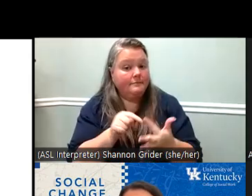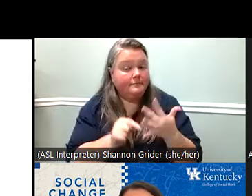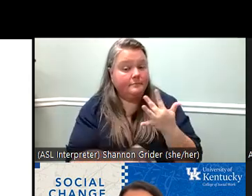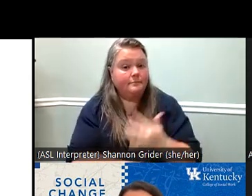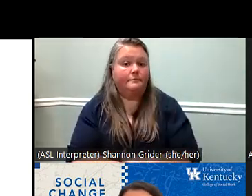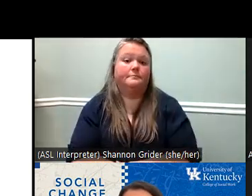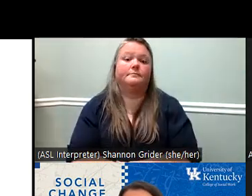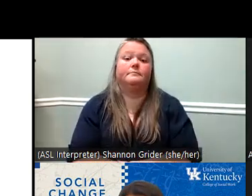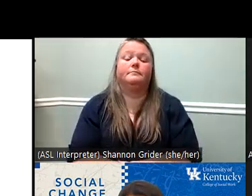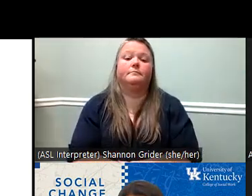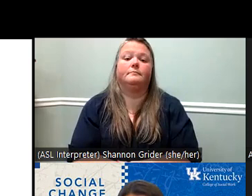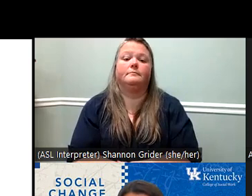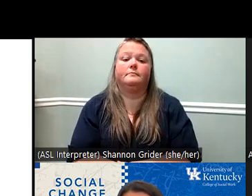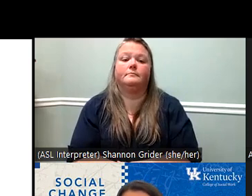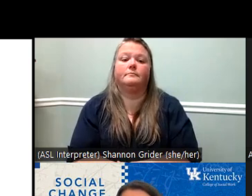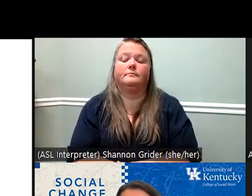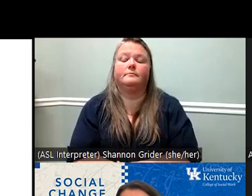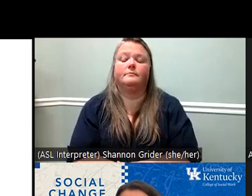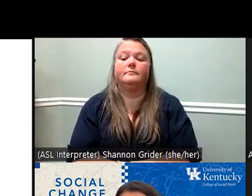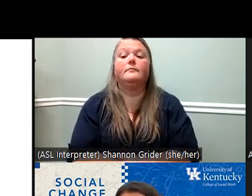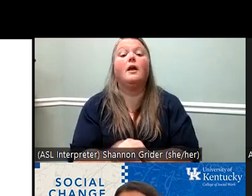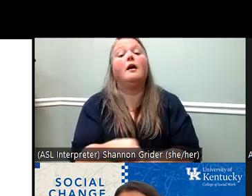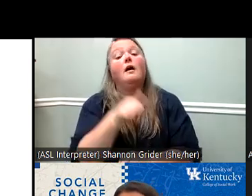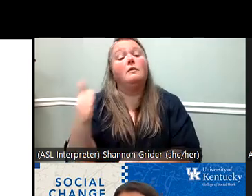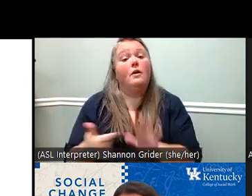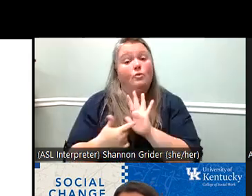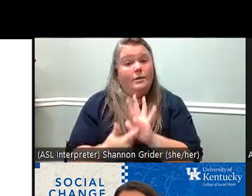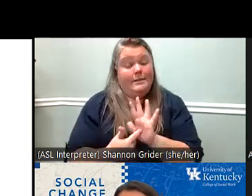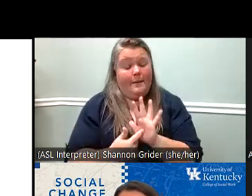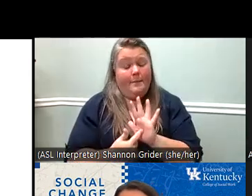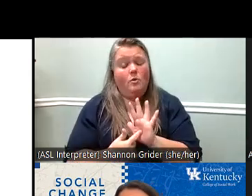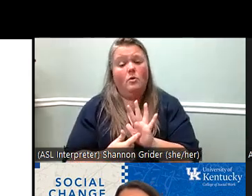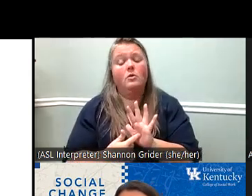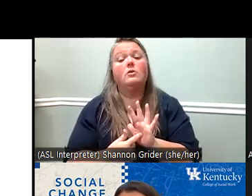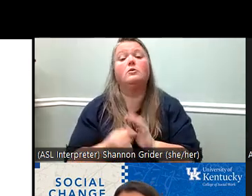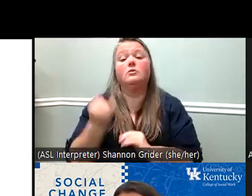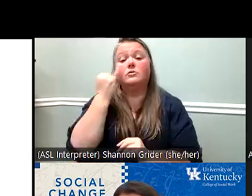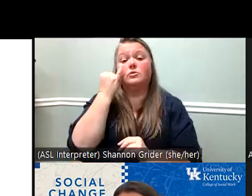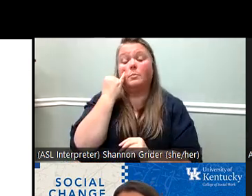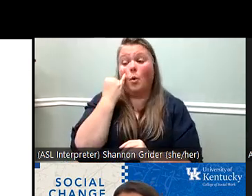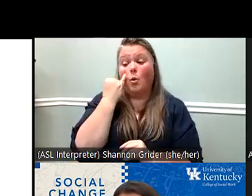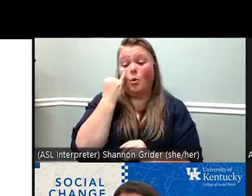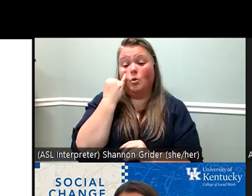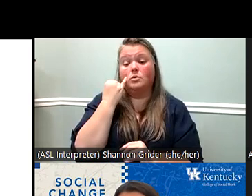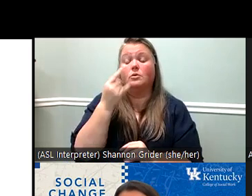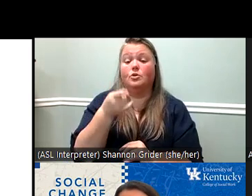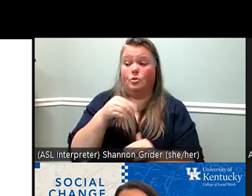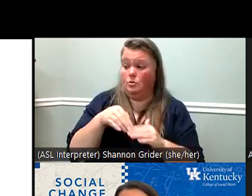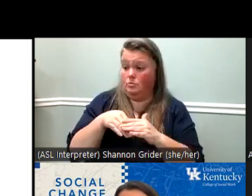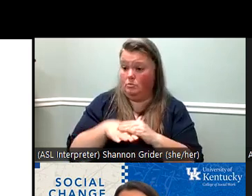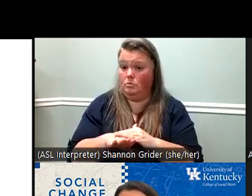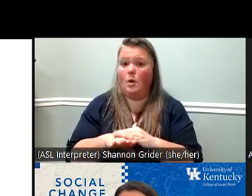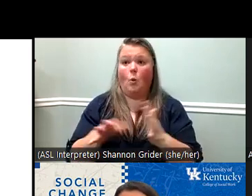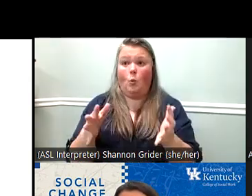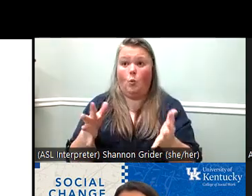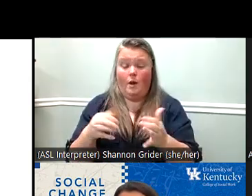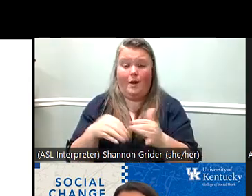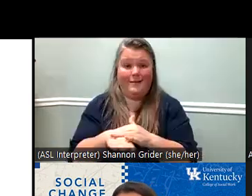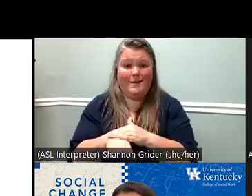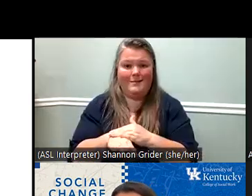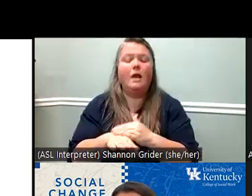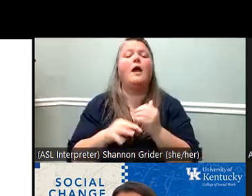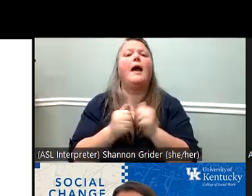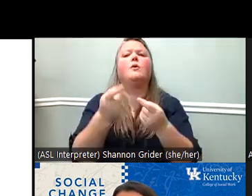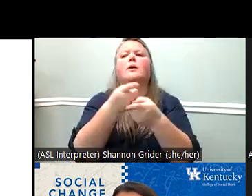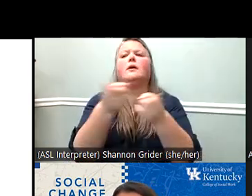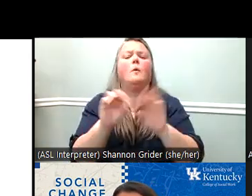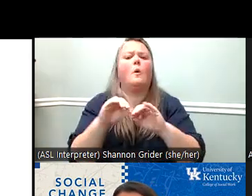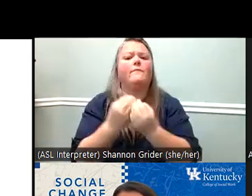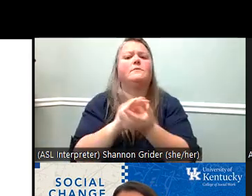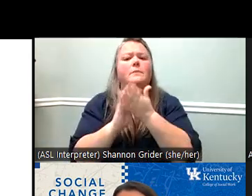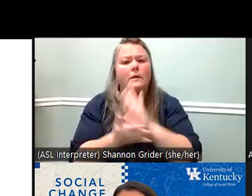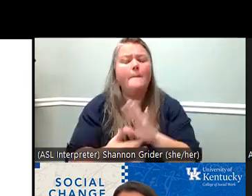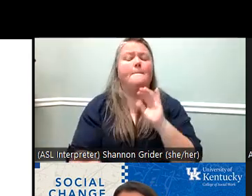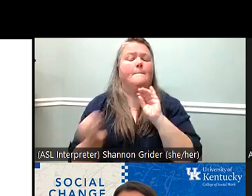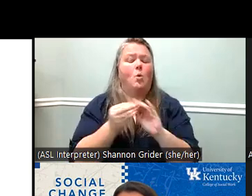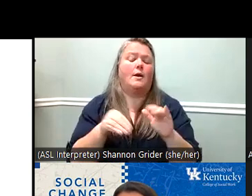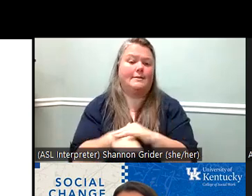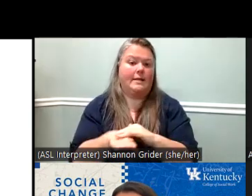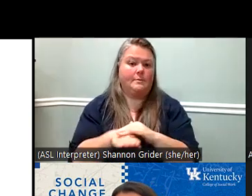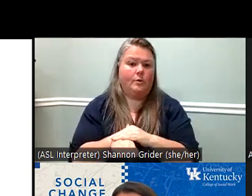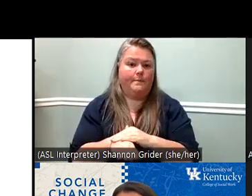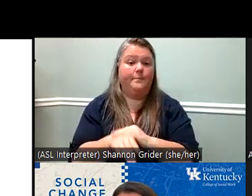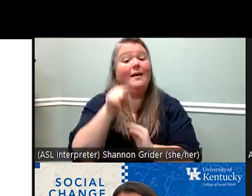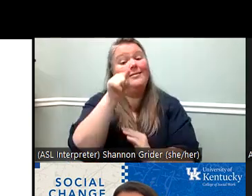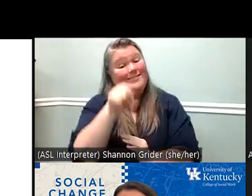HEALTH DISORDER CAUGHT ADJUSTMENT DISORDER. THAT'S WHAT THAT IS. OCD, OBSESSIVE COMPULSIVE DISORDER IS ANOTHER ONE, SO WE TALK ABOUT THESE DISORDERS THAT ARE ASSOCIATED